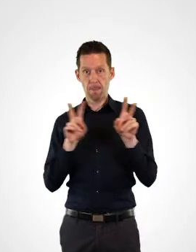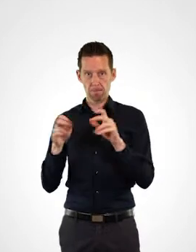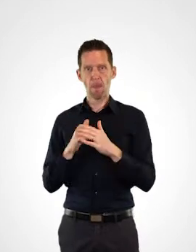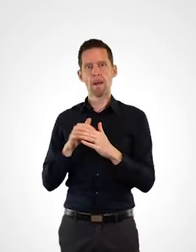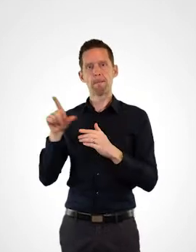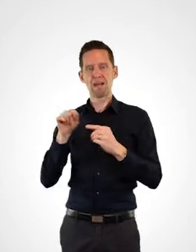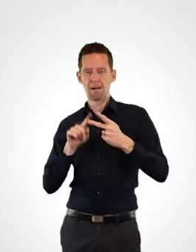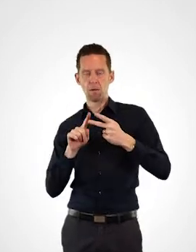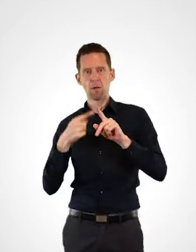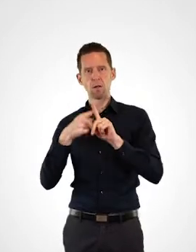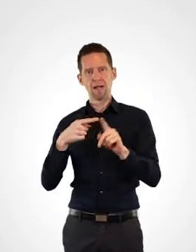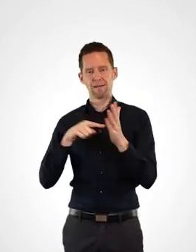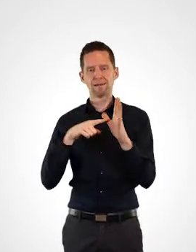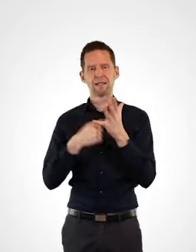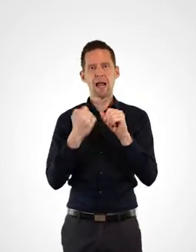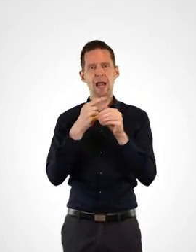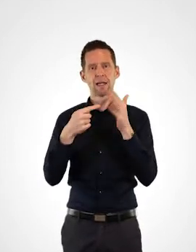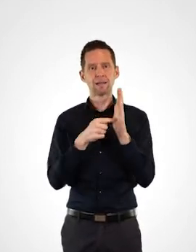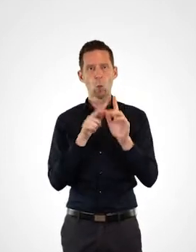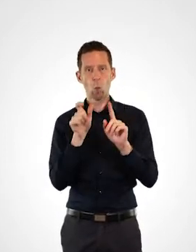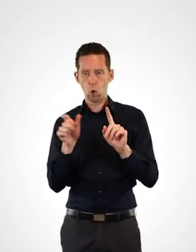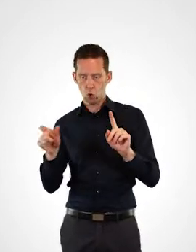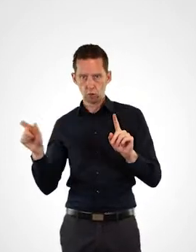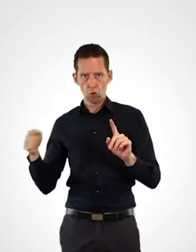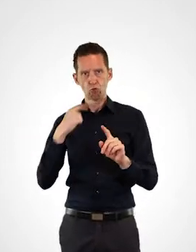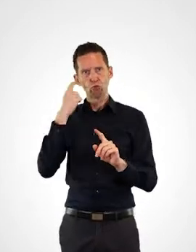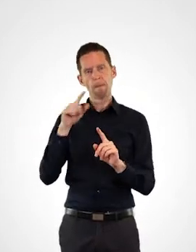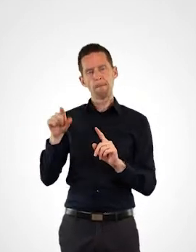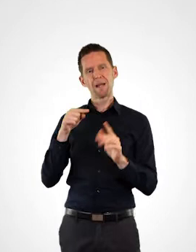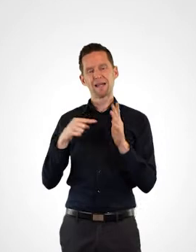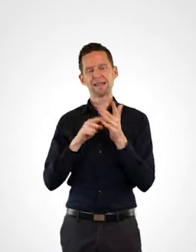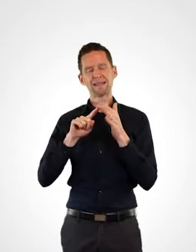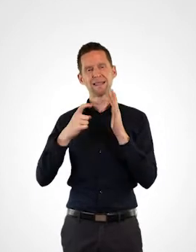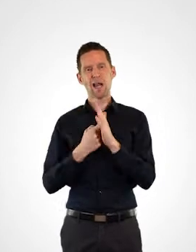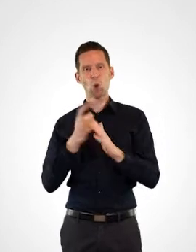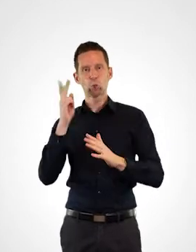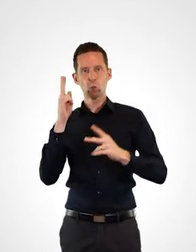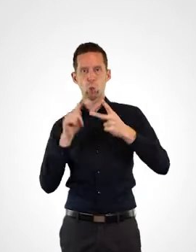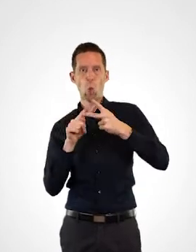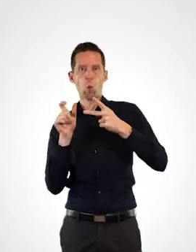then we select target words and, as I said before, we try to select tier 2 words.